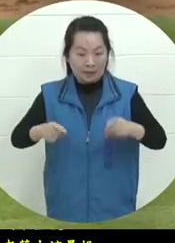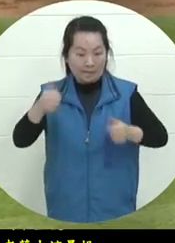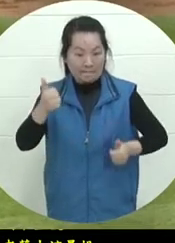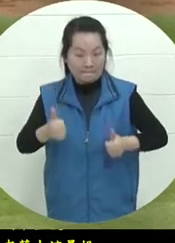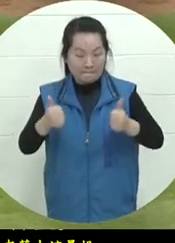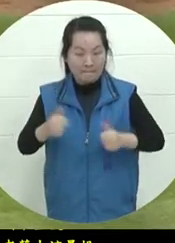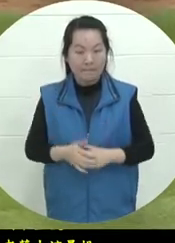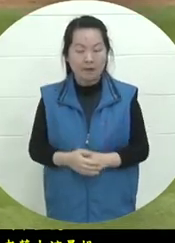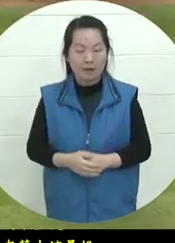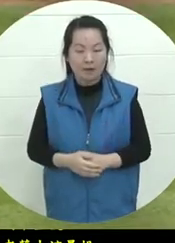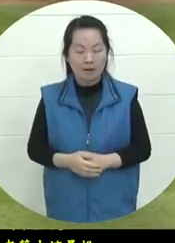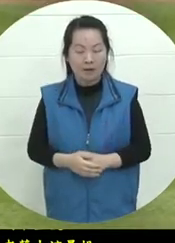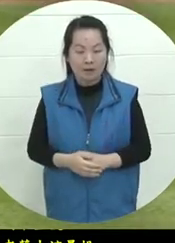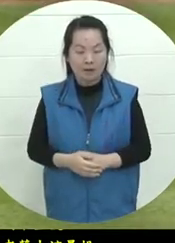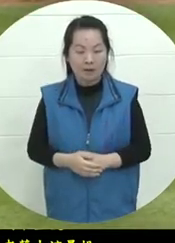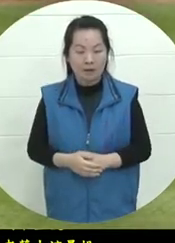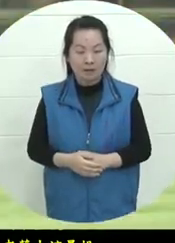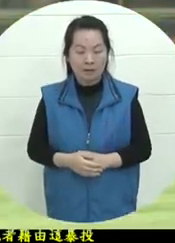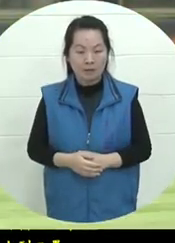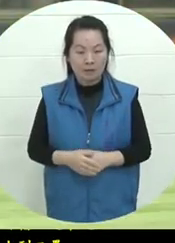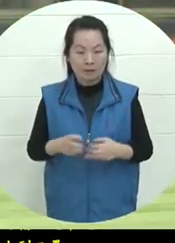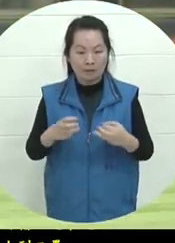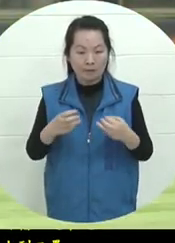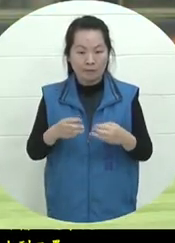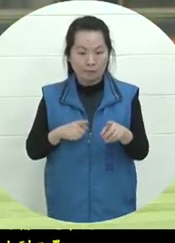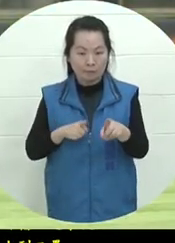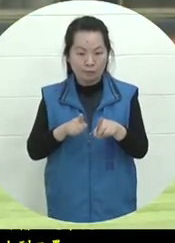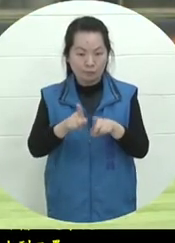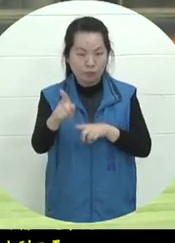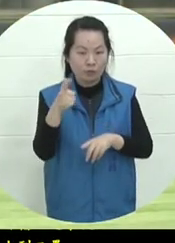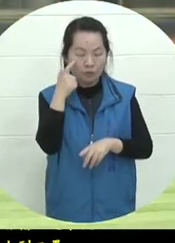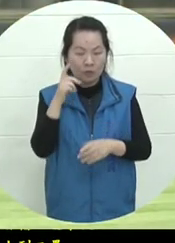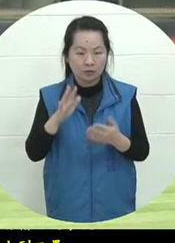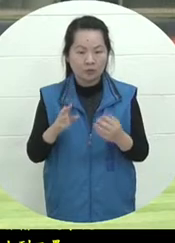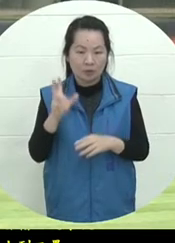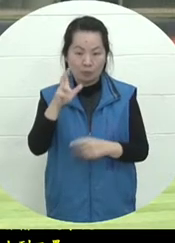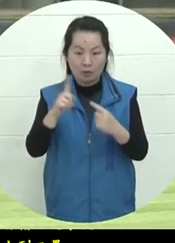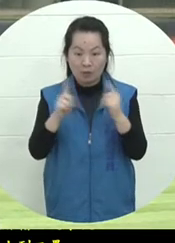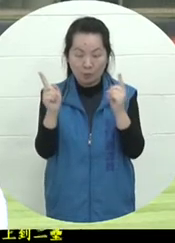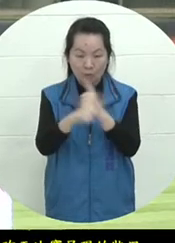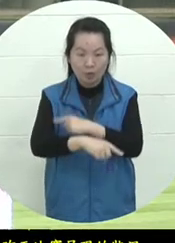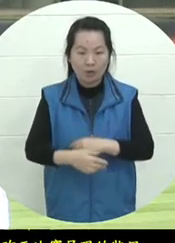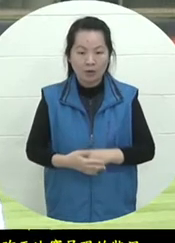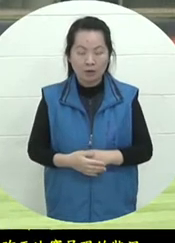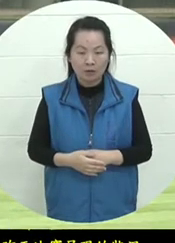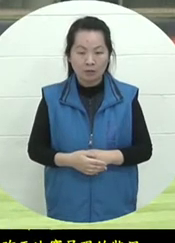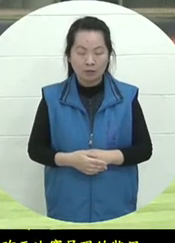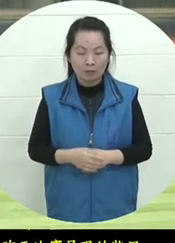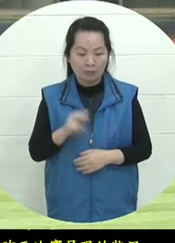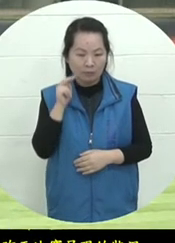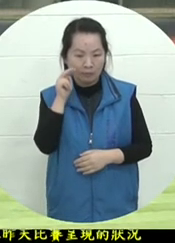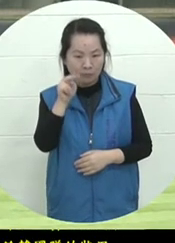the early part of the game , after the pitching changes were made in the second part of the game, it was obvious that